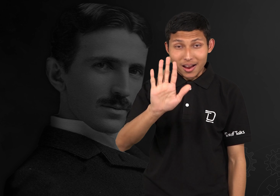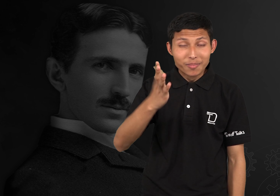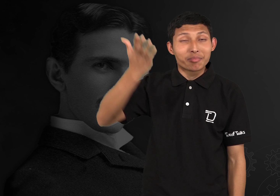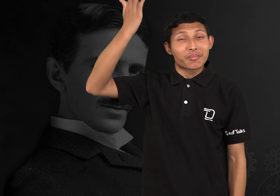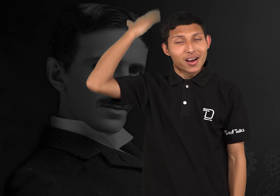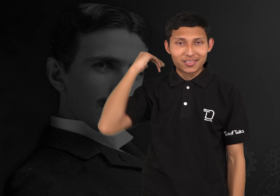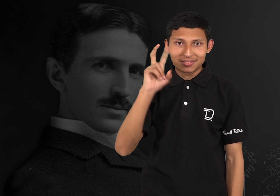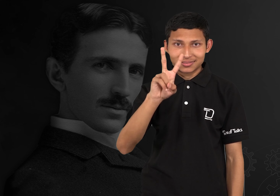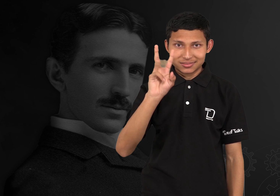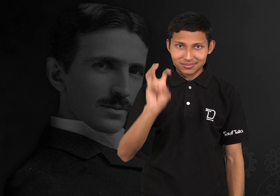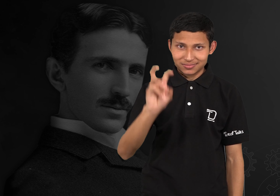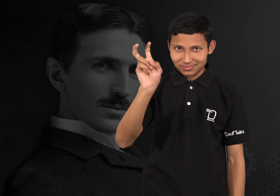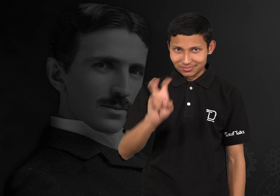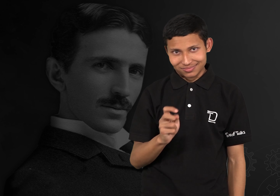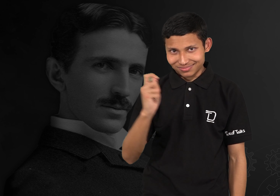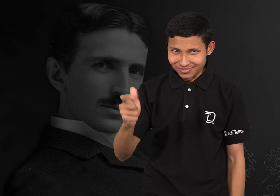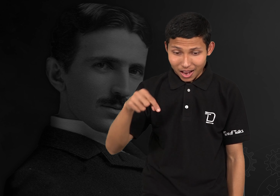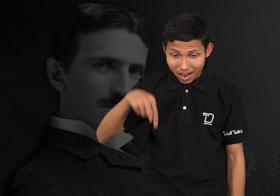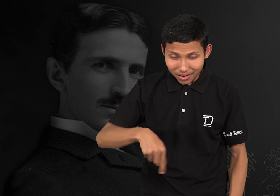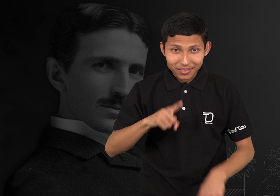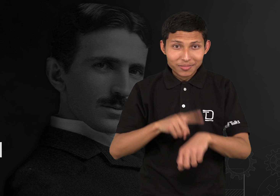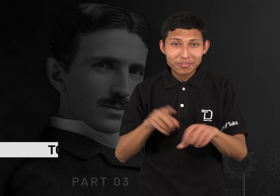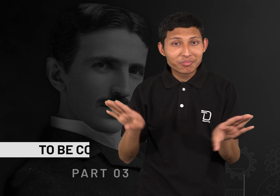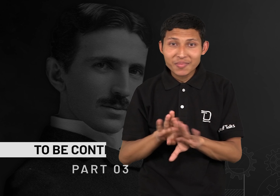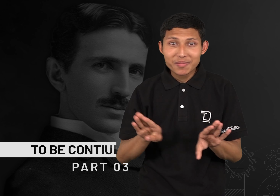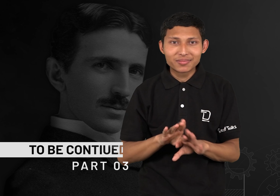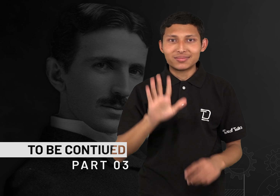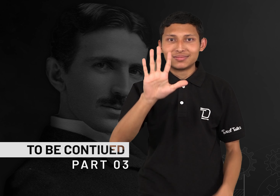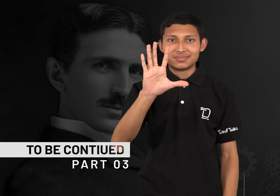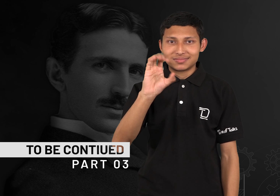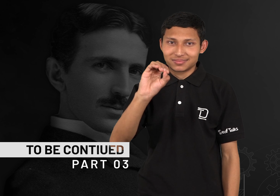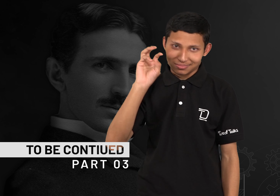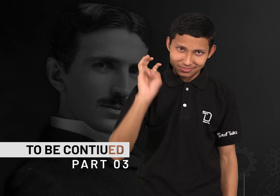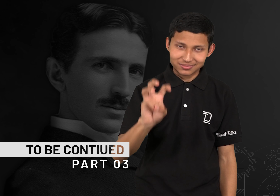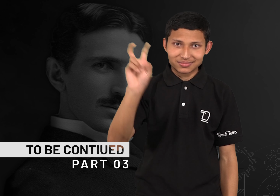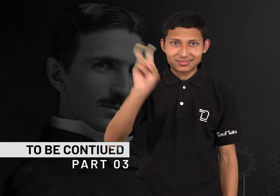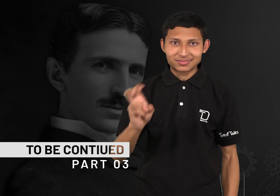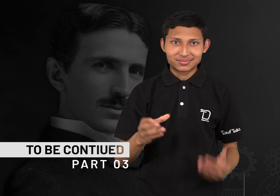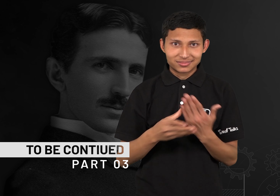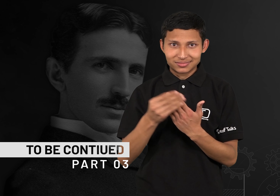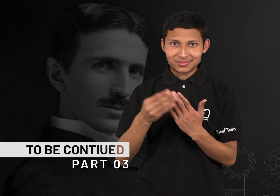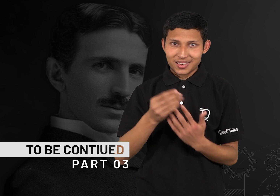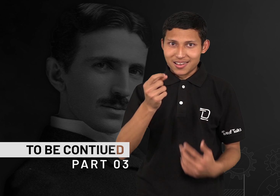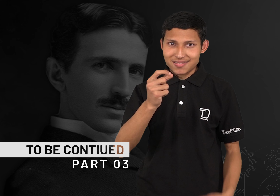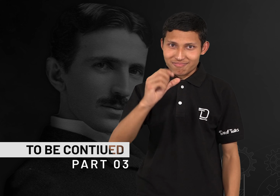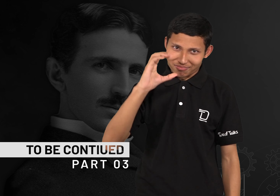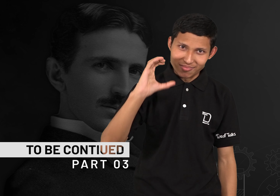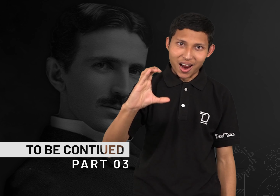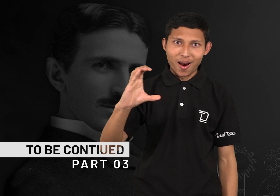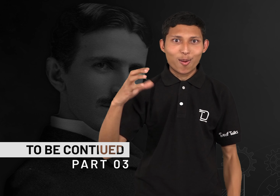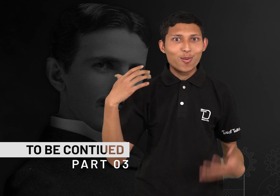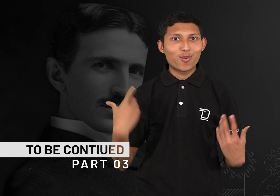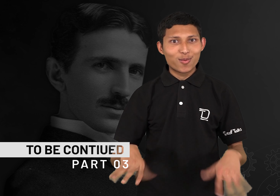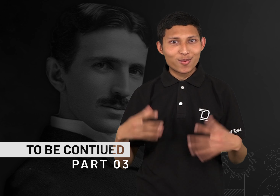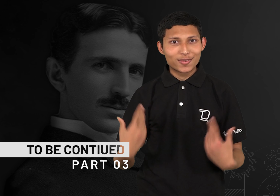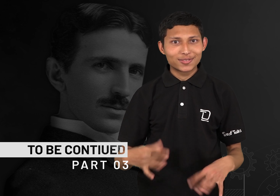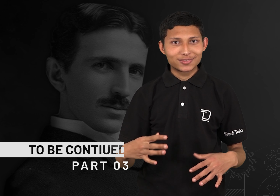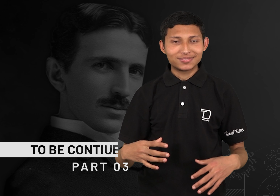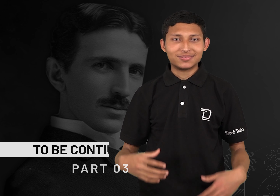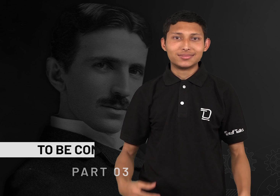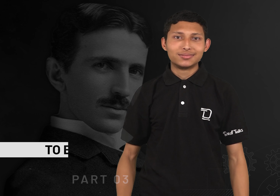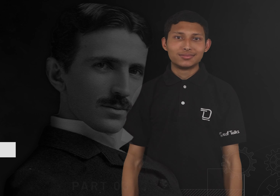which is equal to over $50,000 a month today.